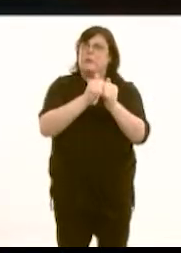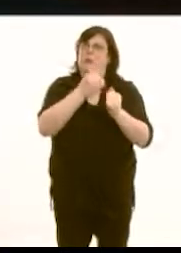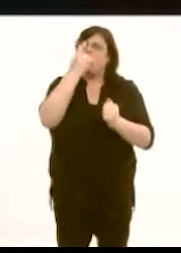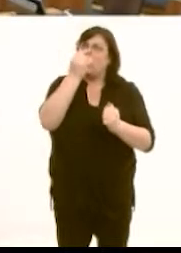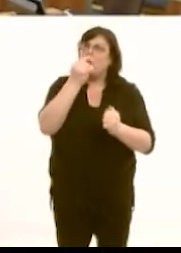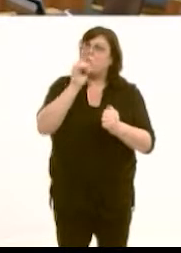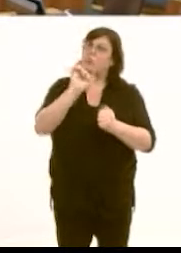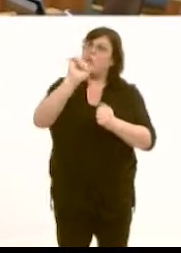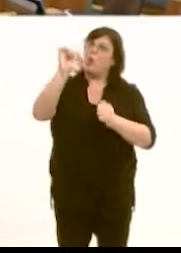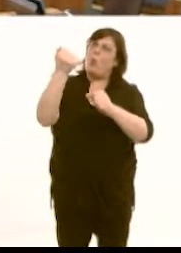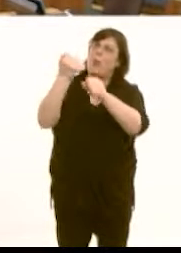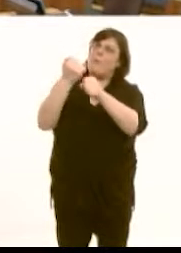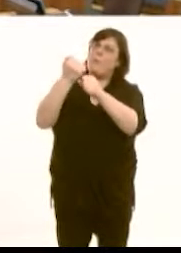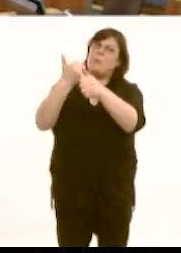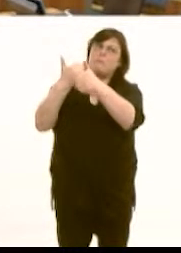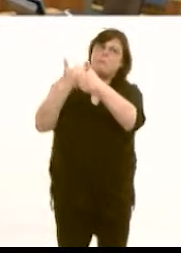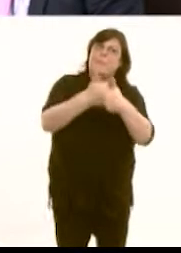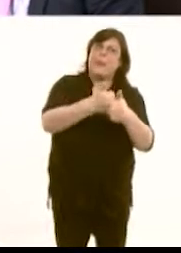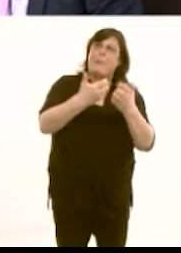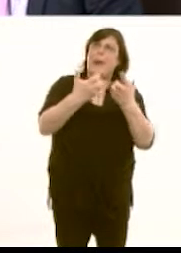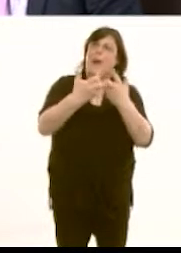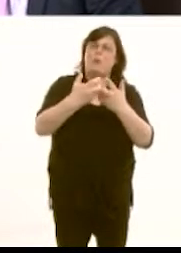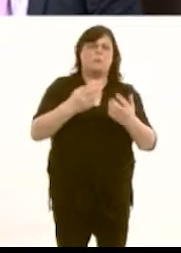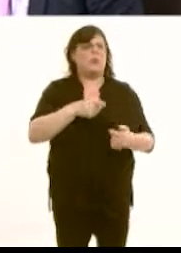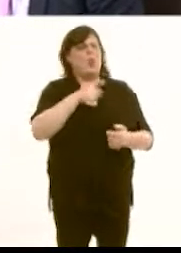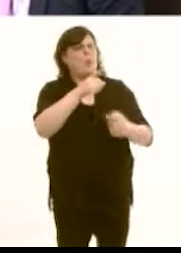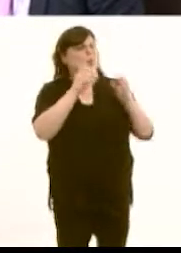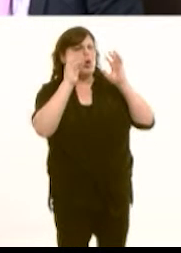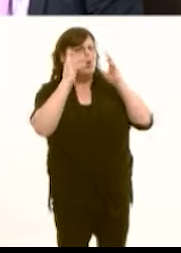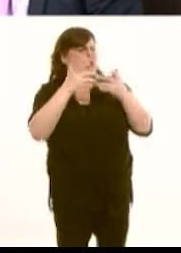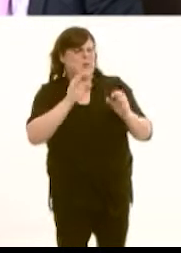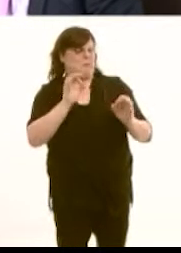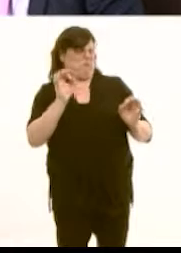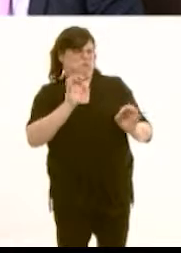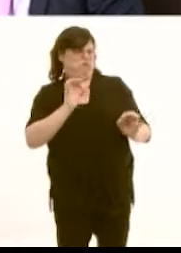Carwyn Jones: Those concerns are wholly groundless, and are certainly concerns we've never heard echoed before.